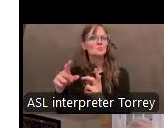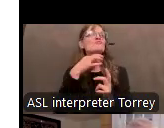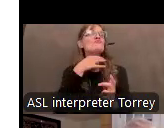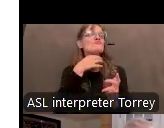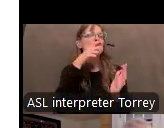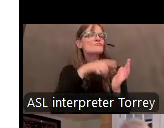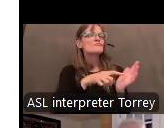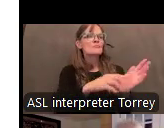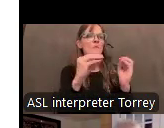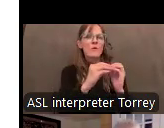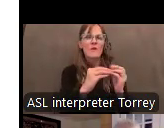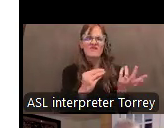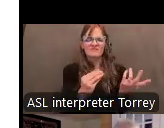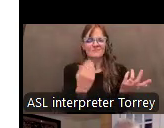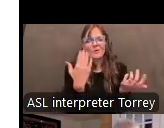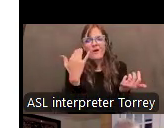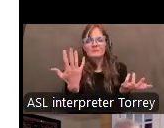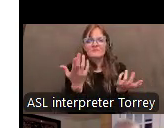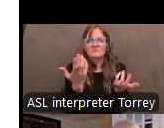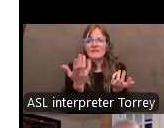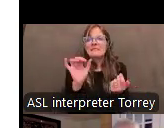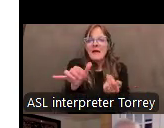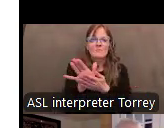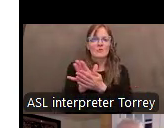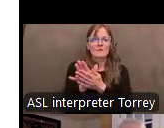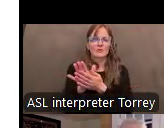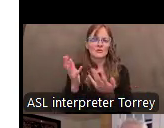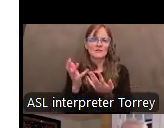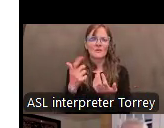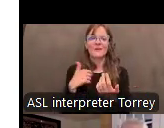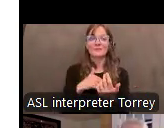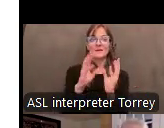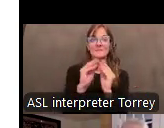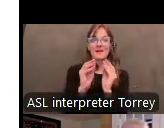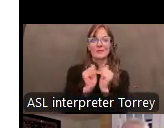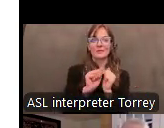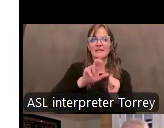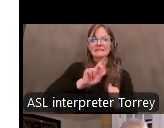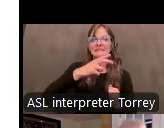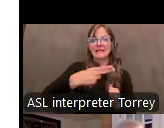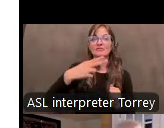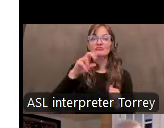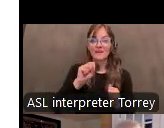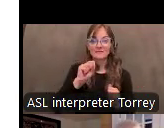And we all met with our counterparts at DHS, Kevin's team to define WisCaregiver Careers